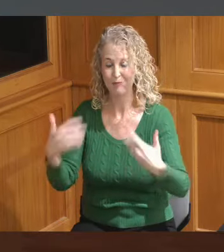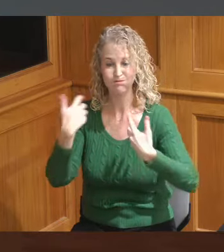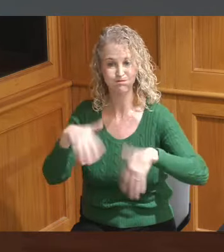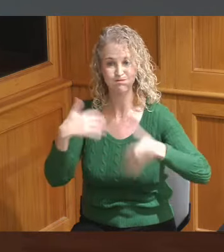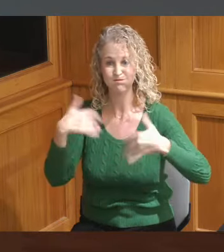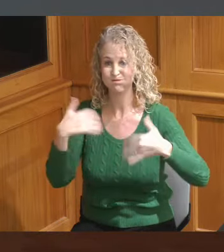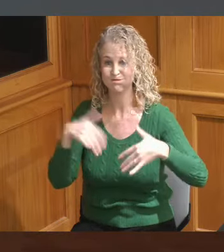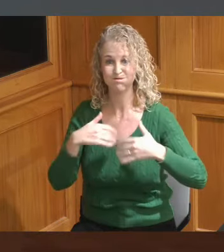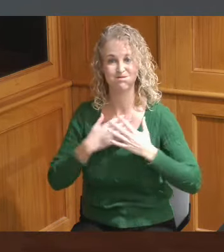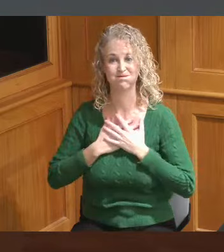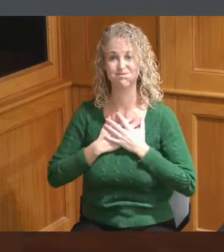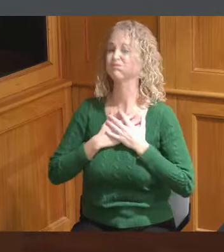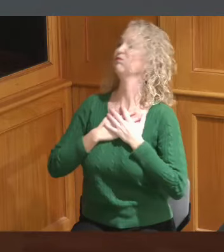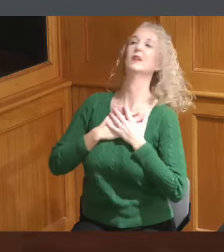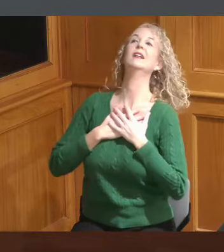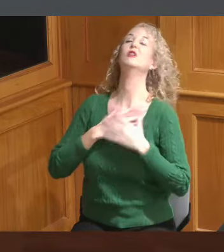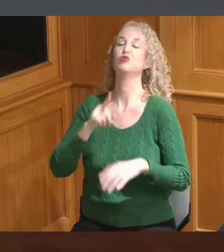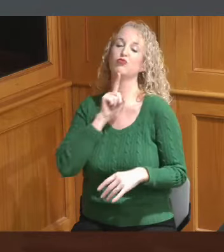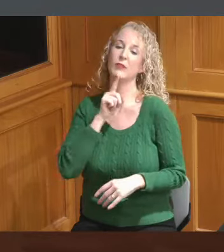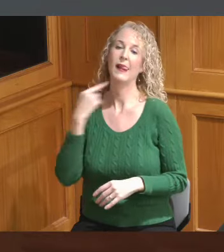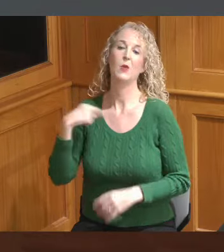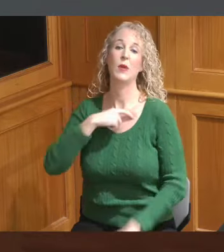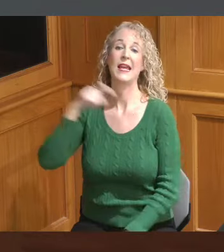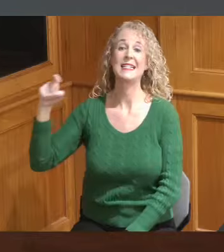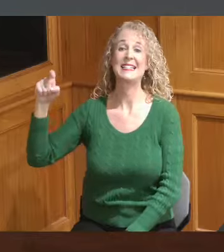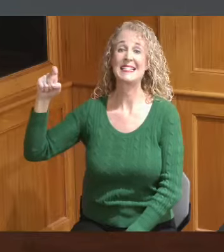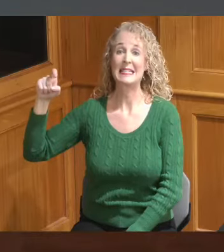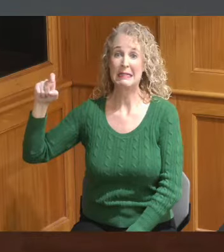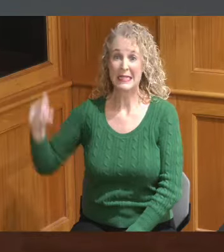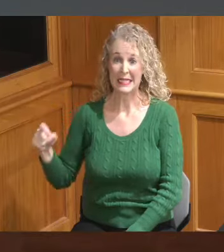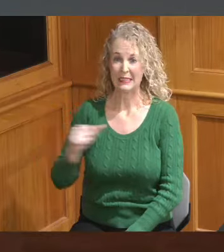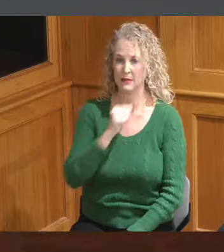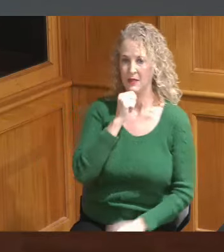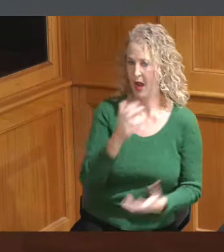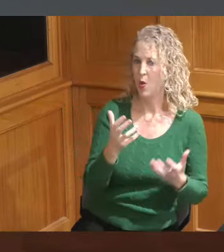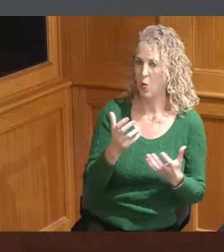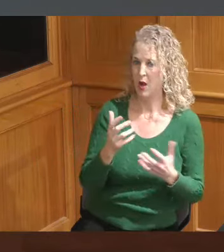their work. And it was just sorely needed because Commissioners, you know, the space these folks